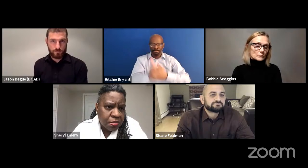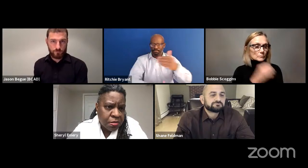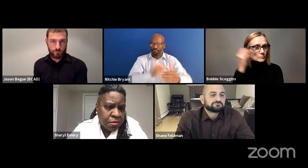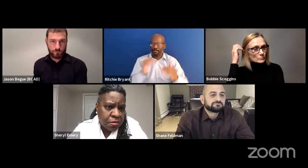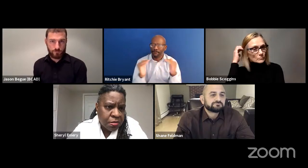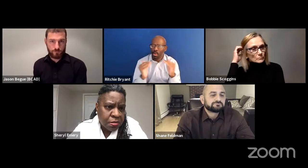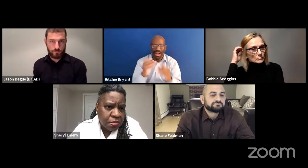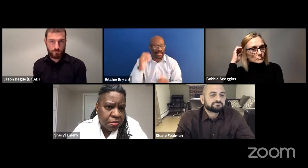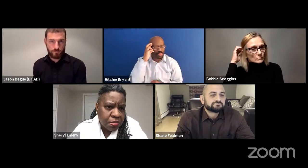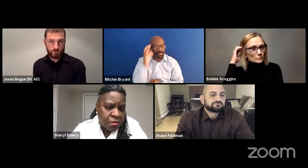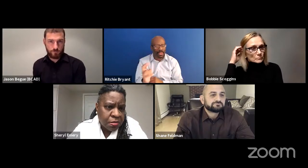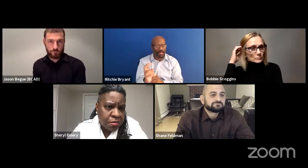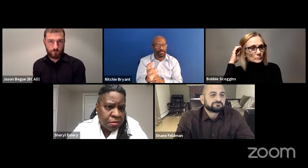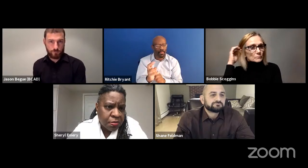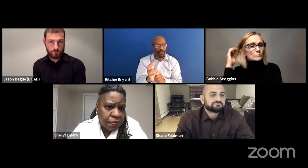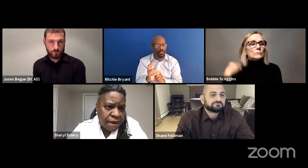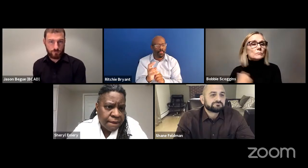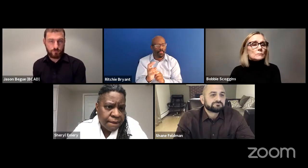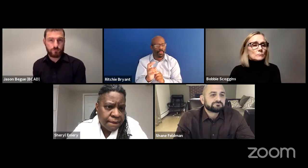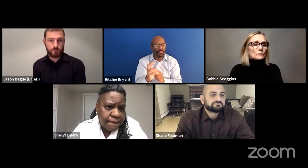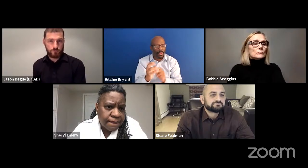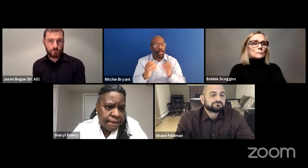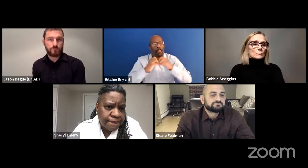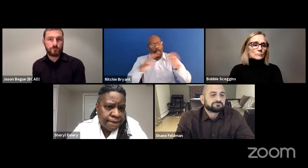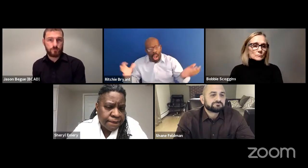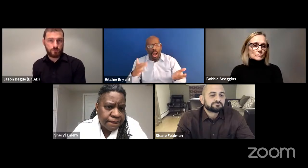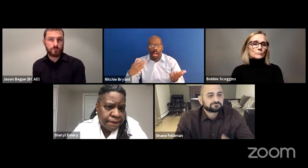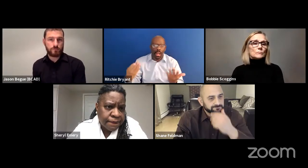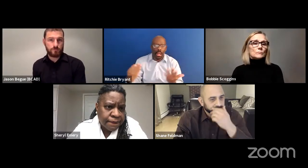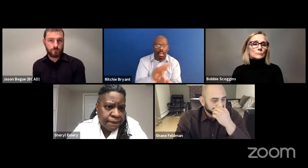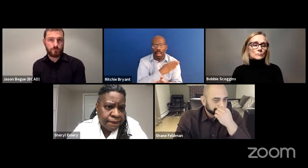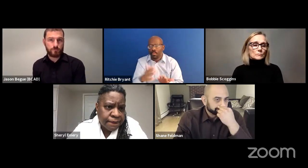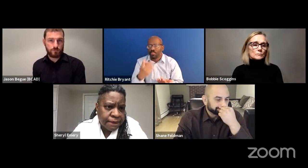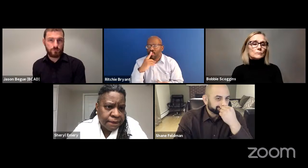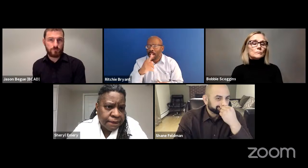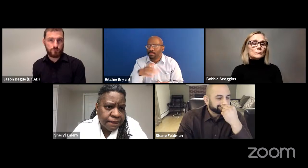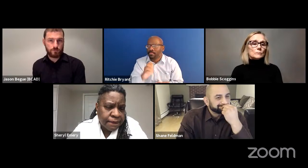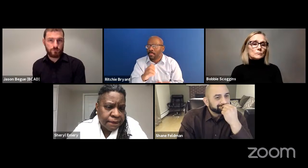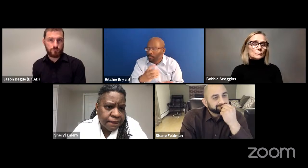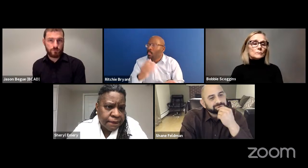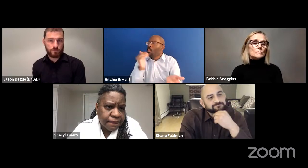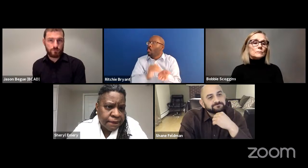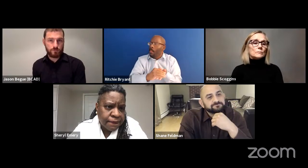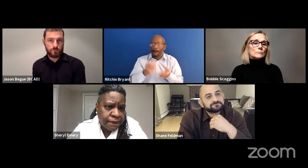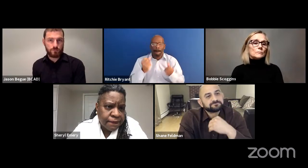due process, a right for quality interpreters and equal respect. That's very important.